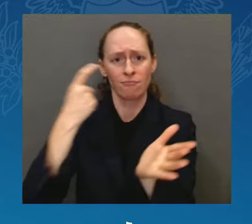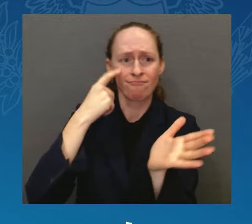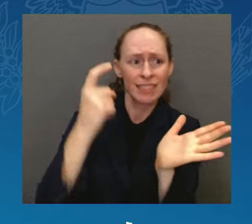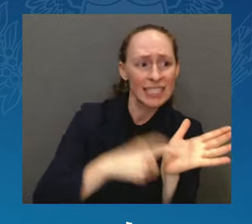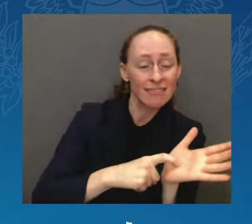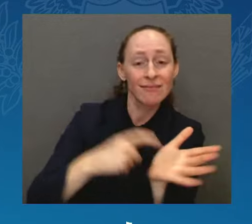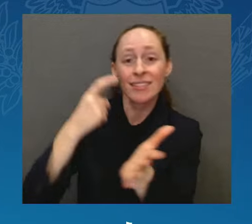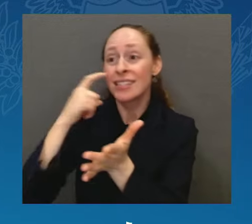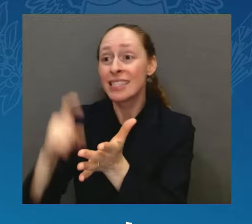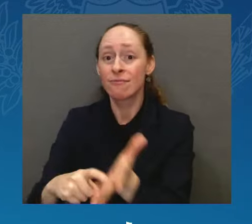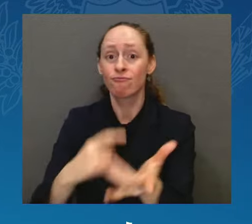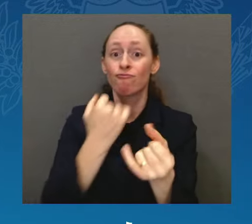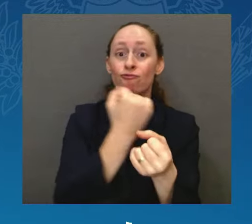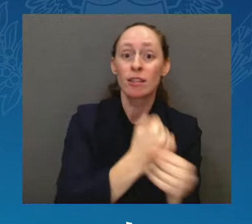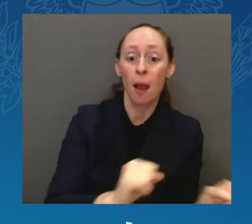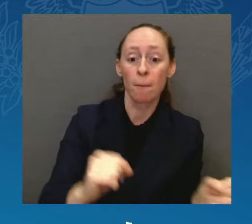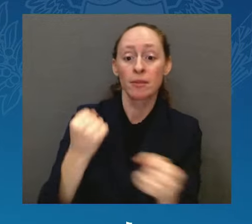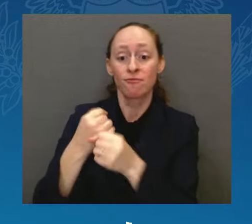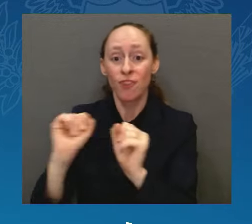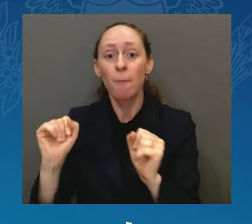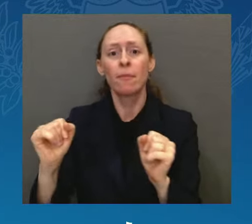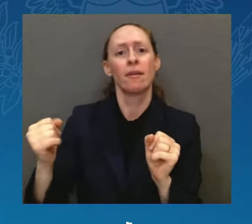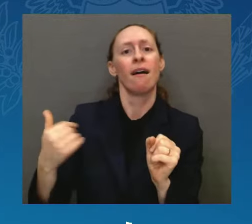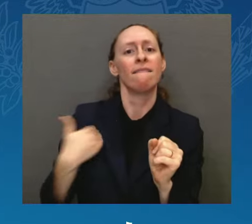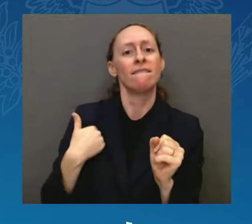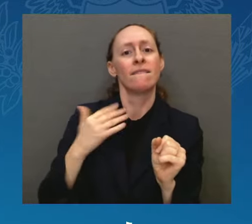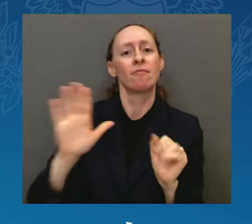Hamas does not represent these aspirations.